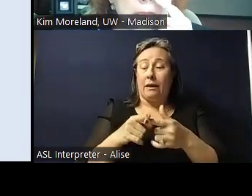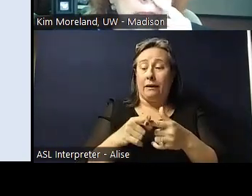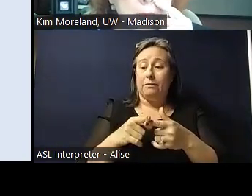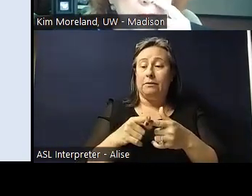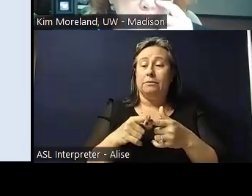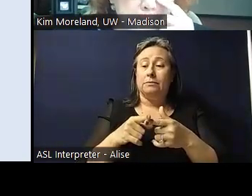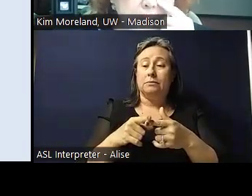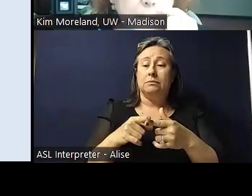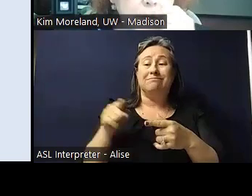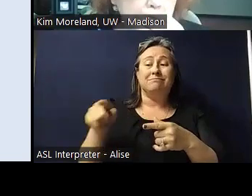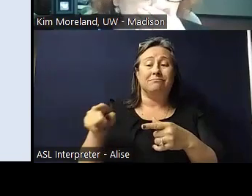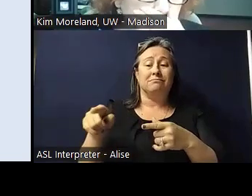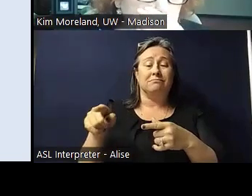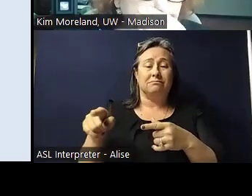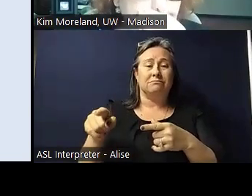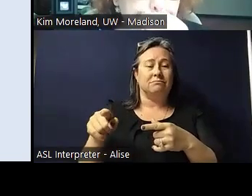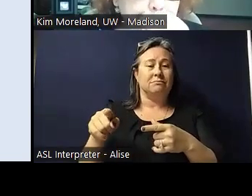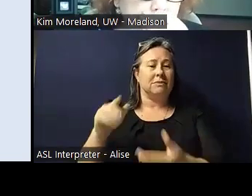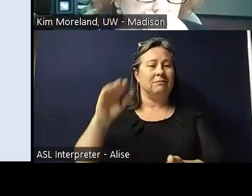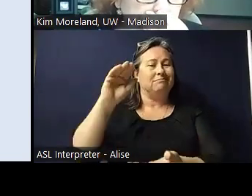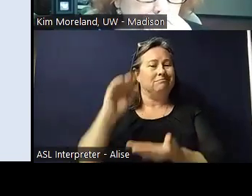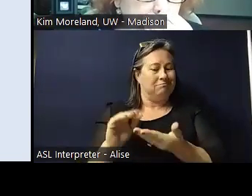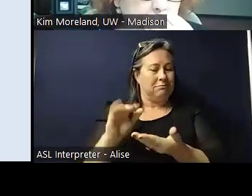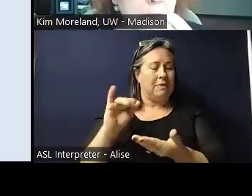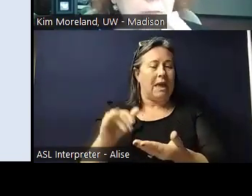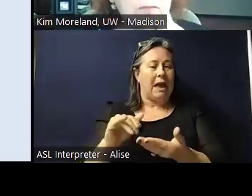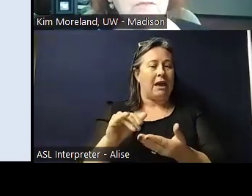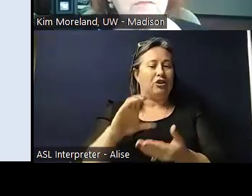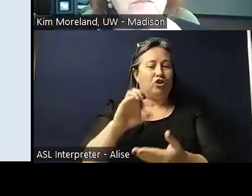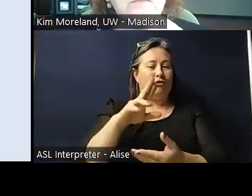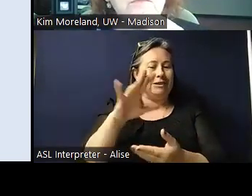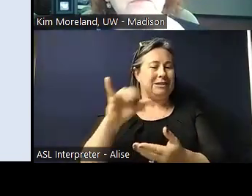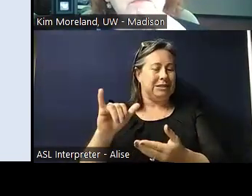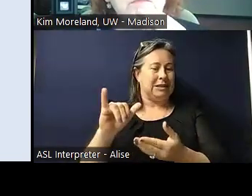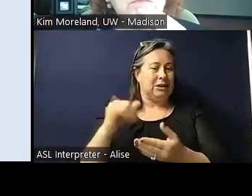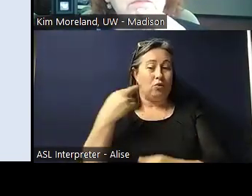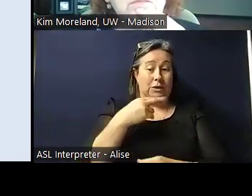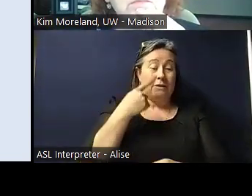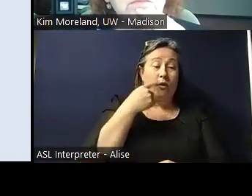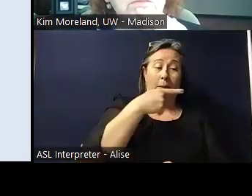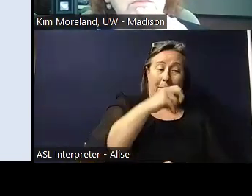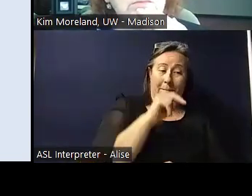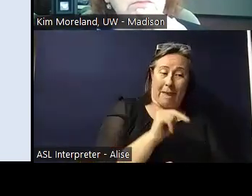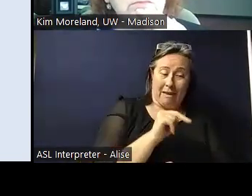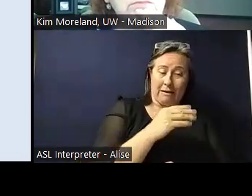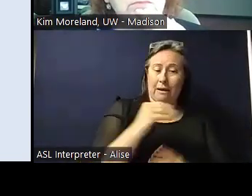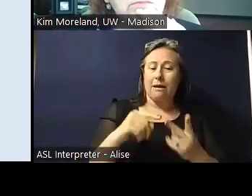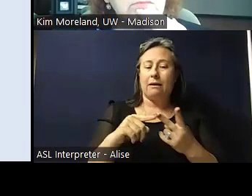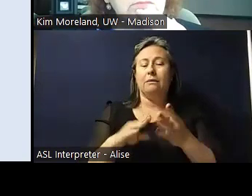and that alleviates some of that currency risk both for Penn and for the subrecipient on there